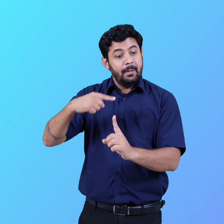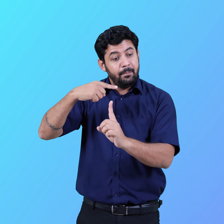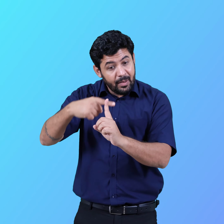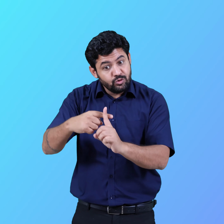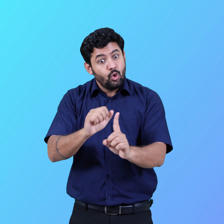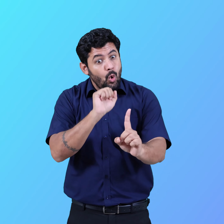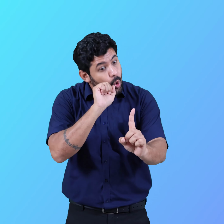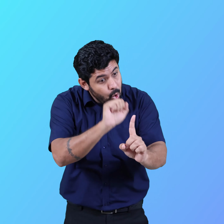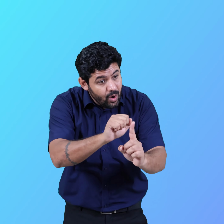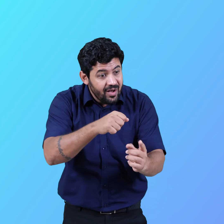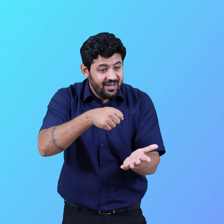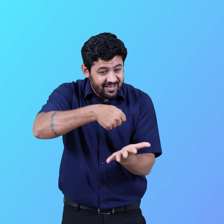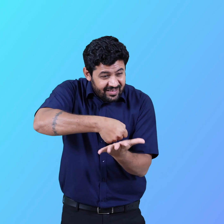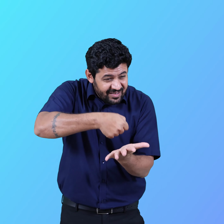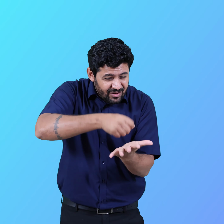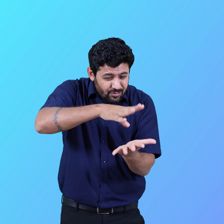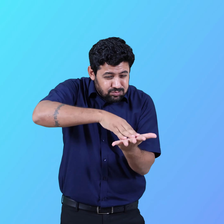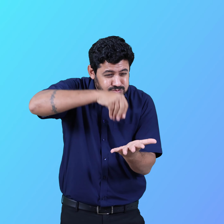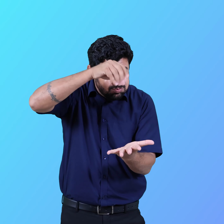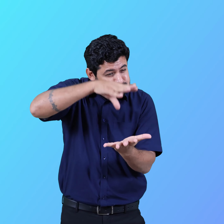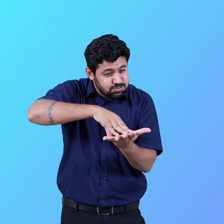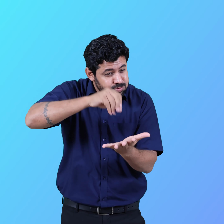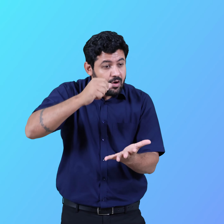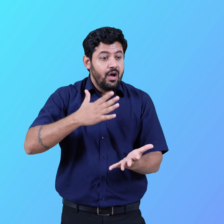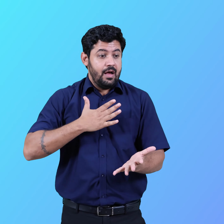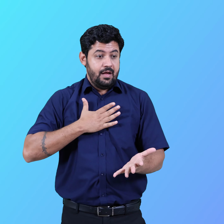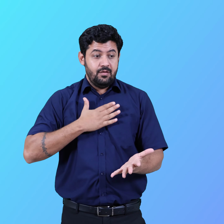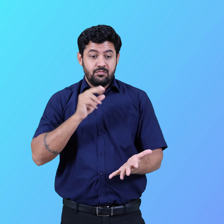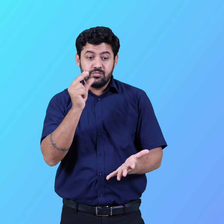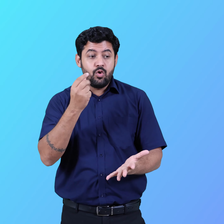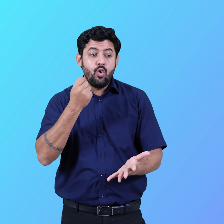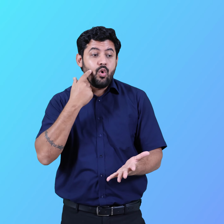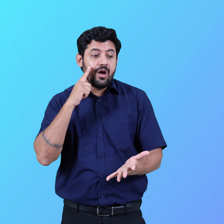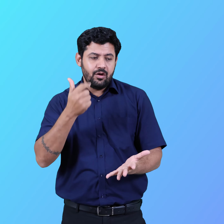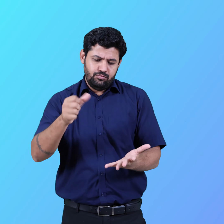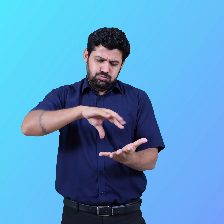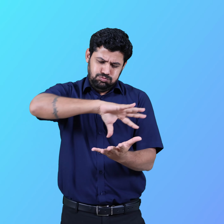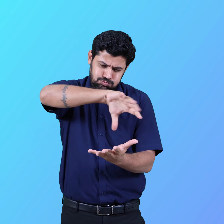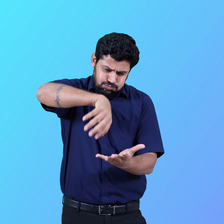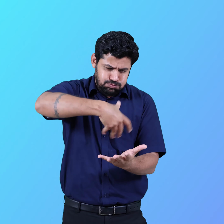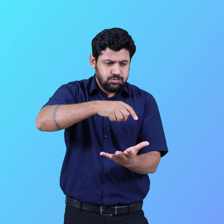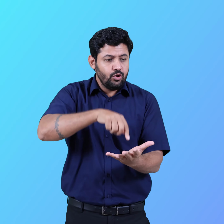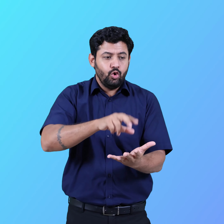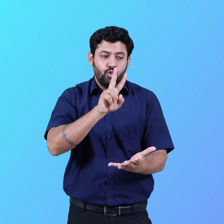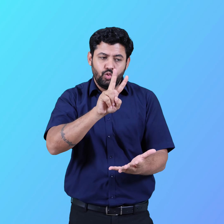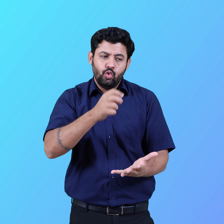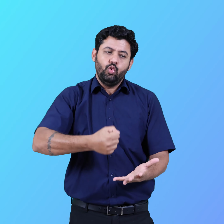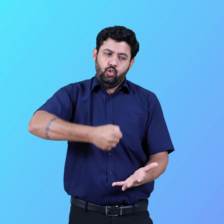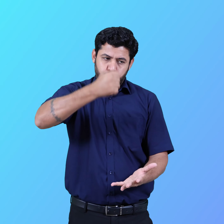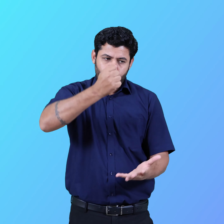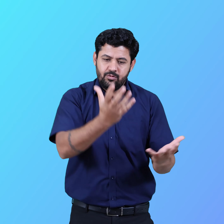You must also offer a grain offering of two kilogrammes of fine flour mixed with olive oil.